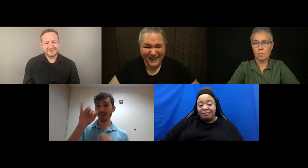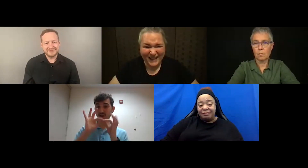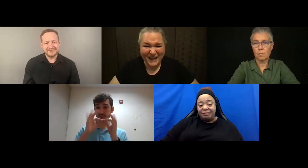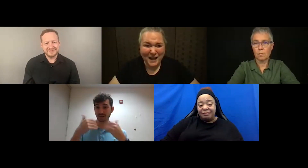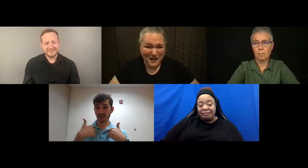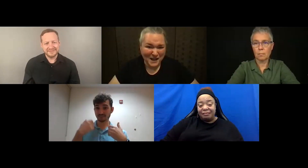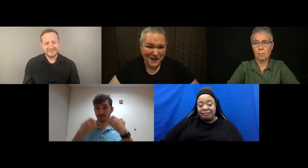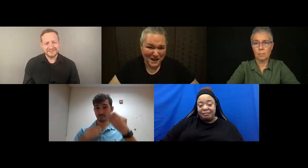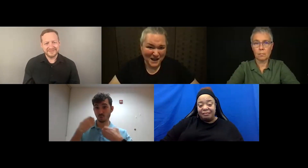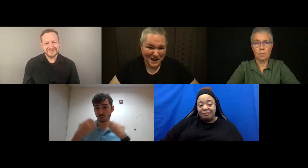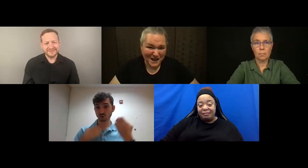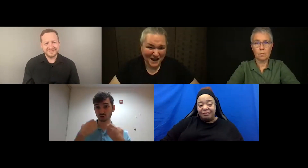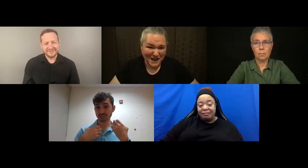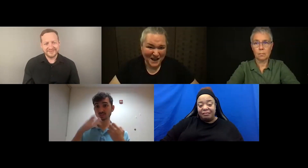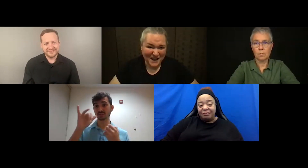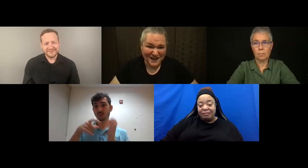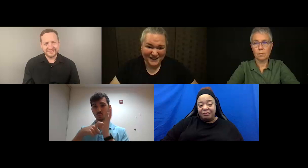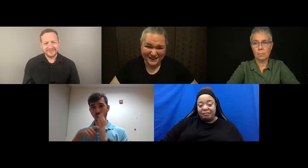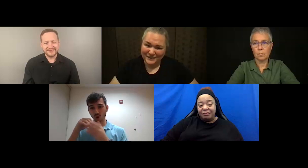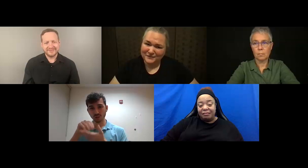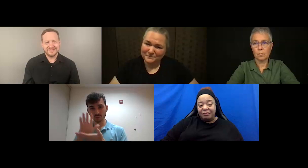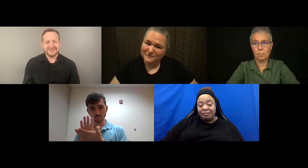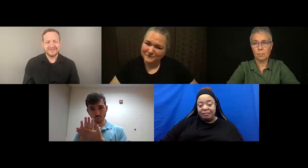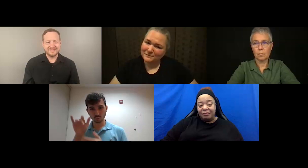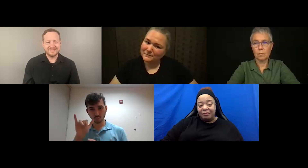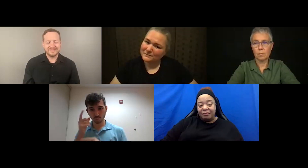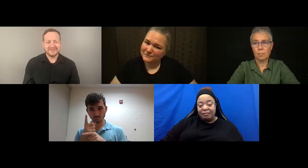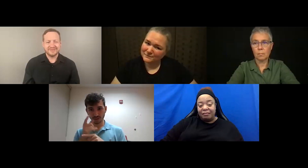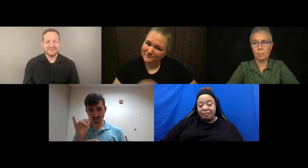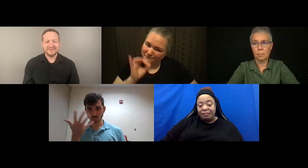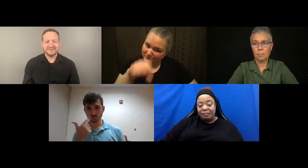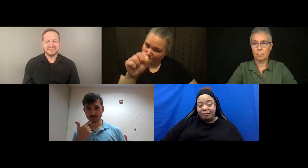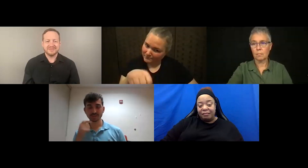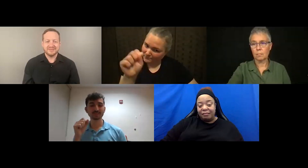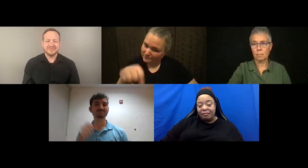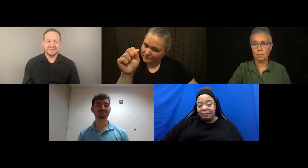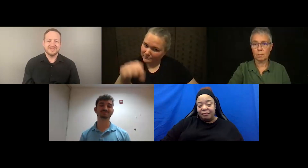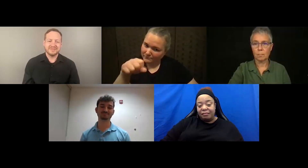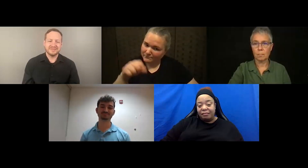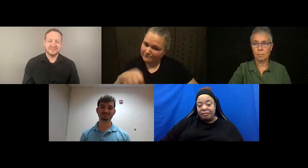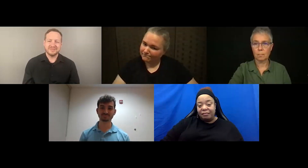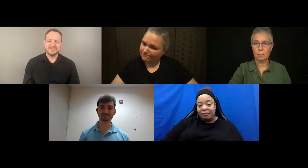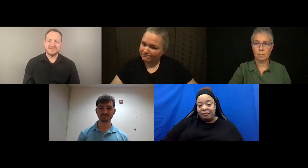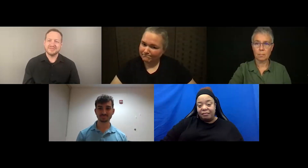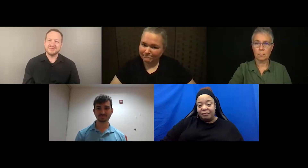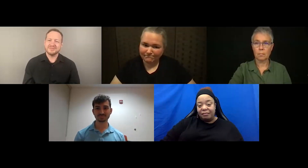Tim. An interpreter - as far as the emotions that are required in schools, is that also what you're saying? That you need that live person.